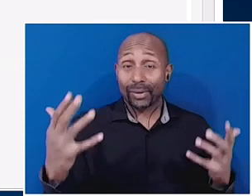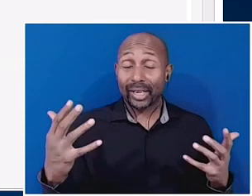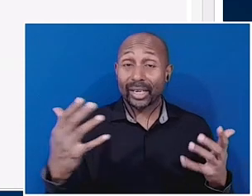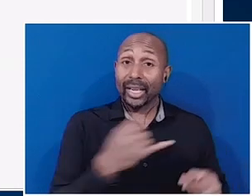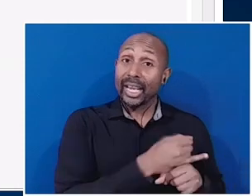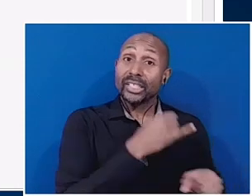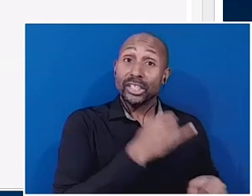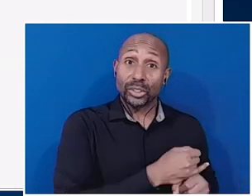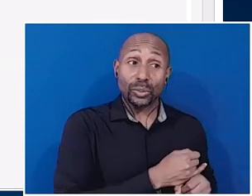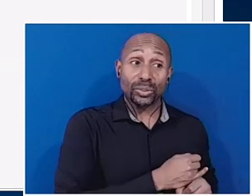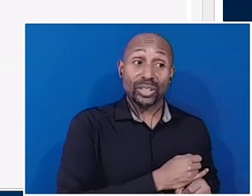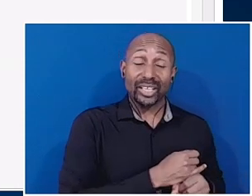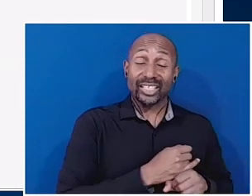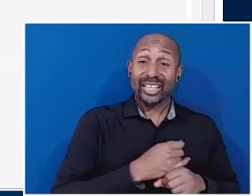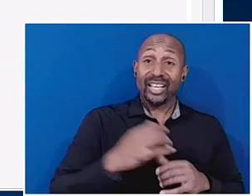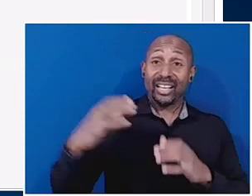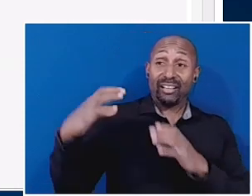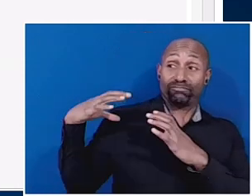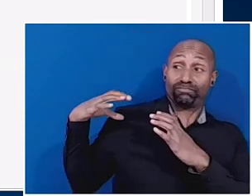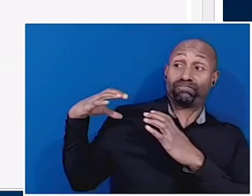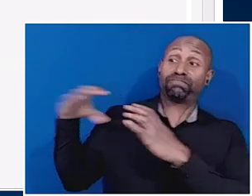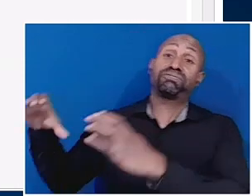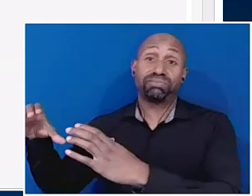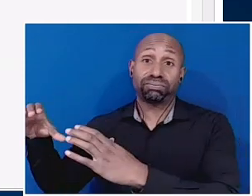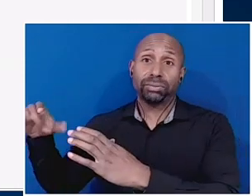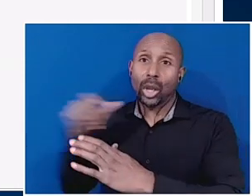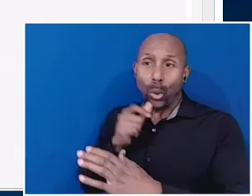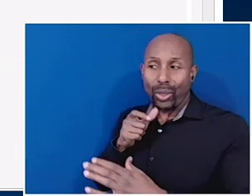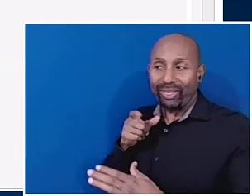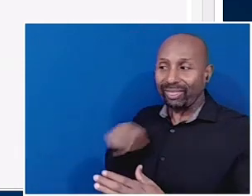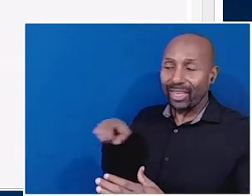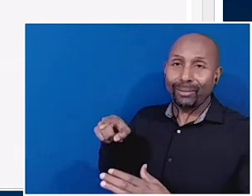responsibilities to entities that have not been vetted, that have not gone through